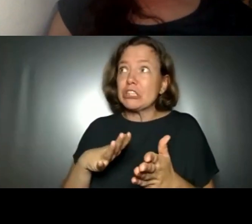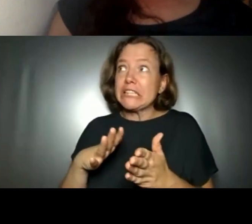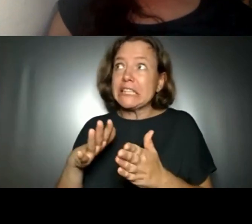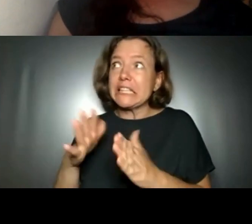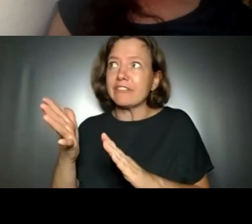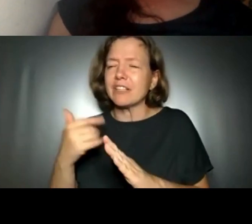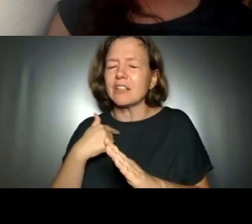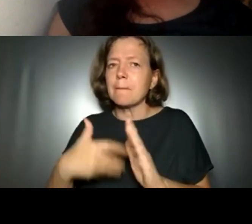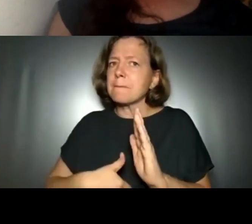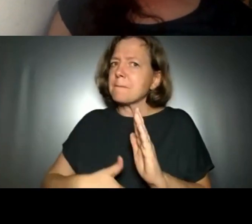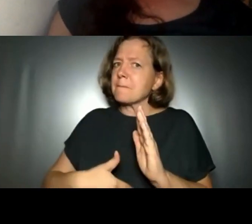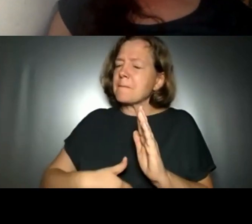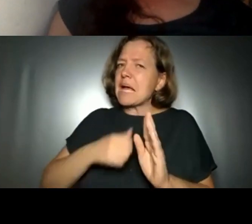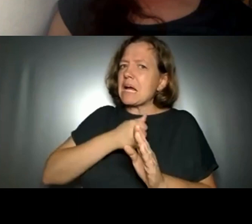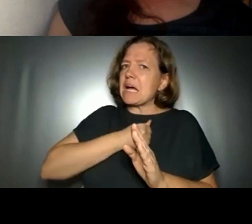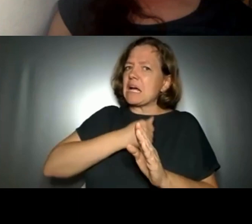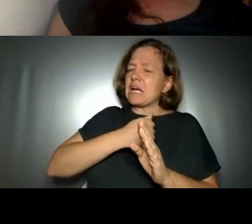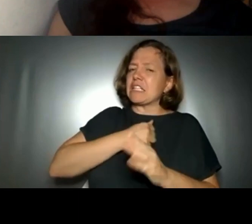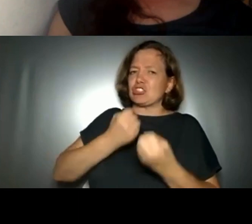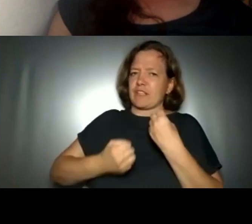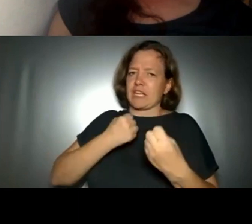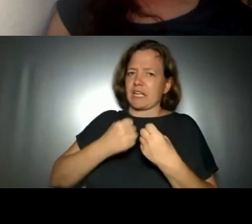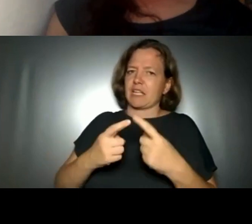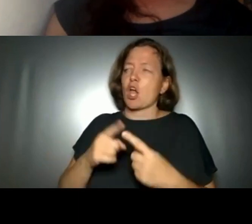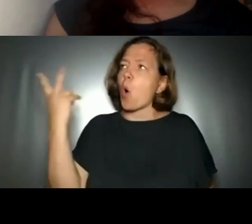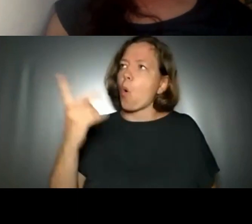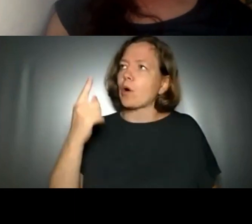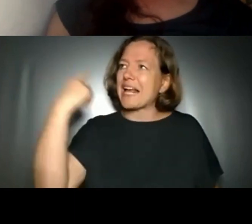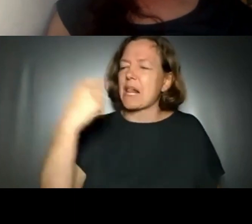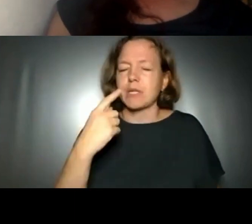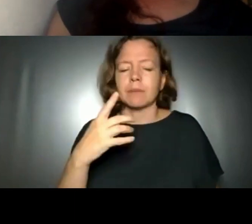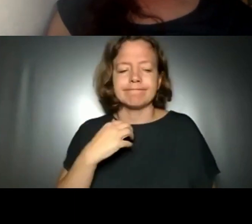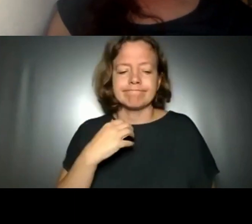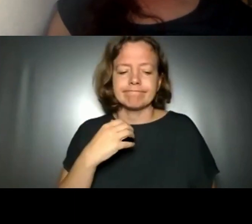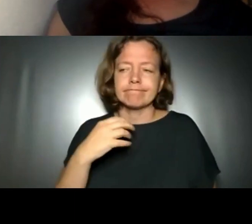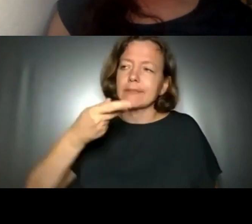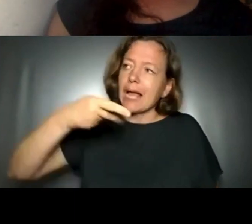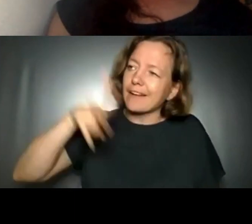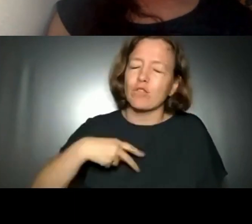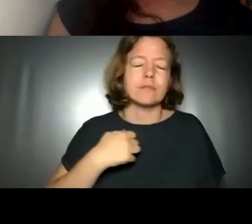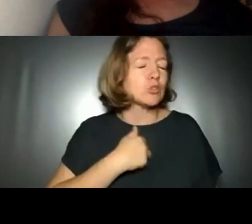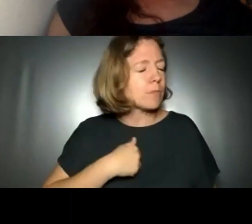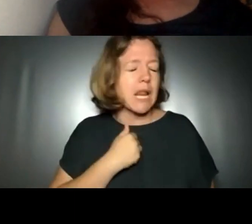between people being accountable, admitting they made a mistake, asking how they can do better,